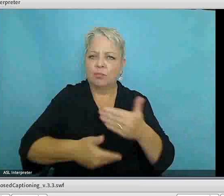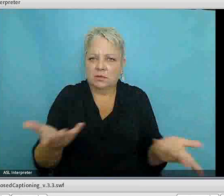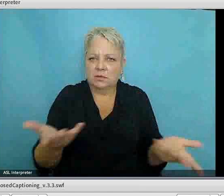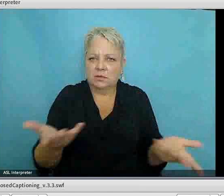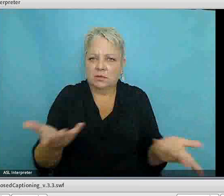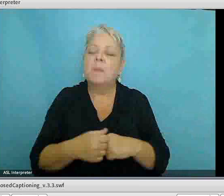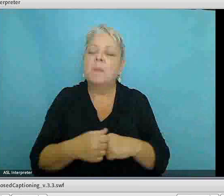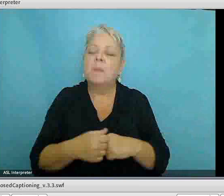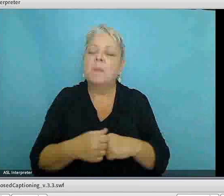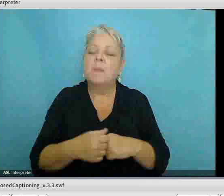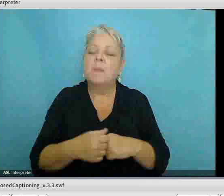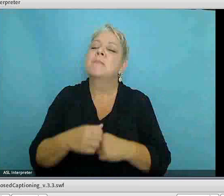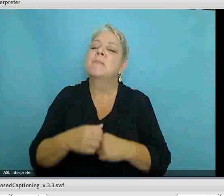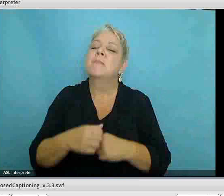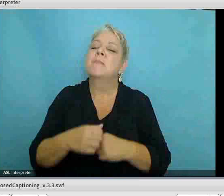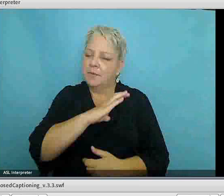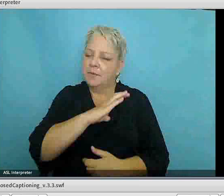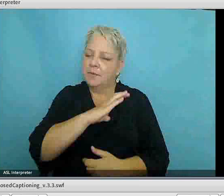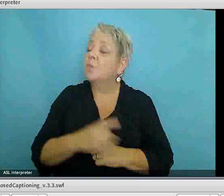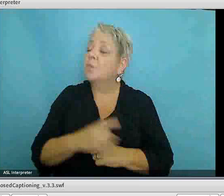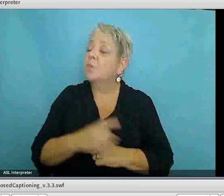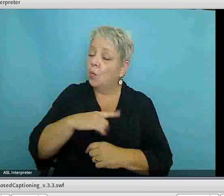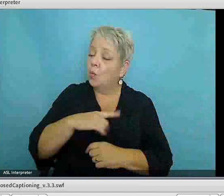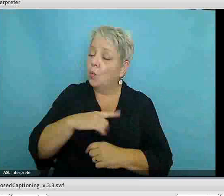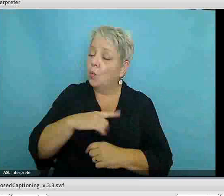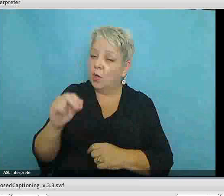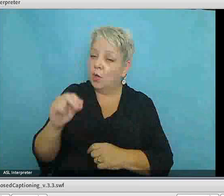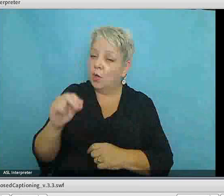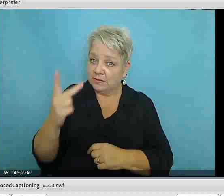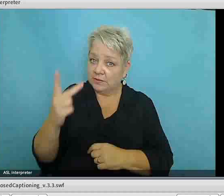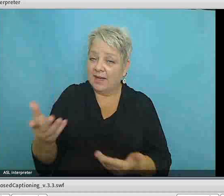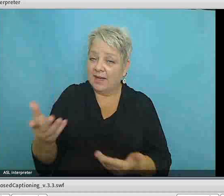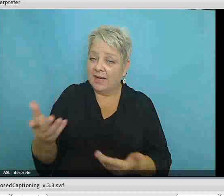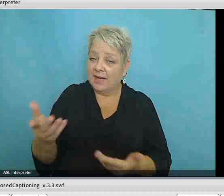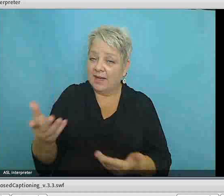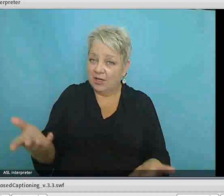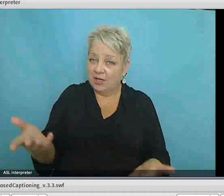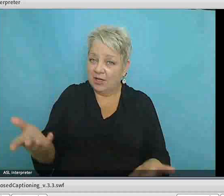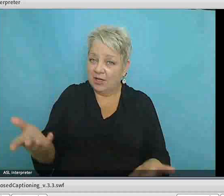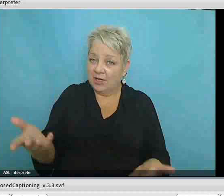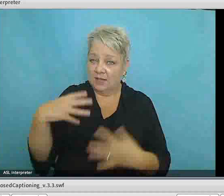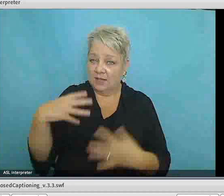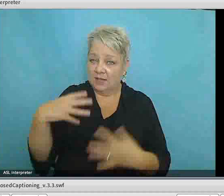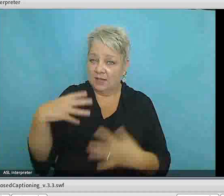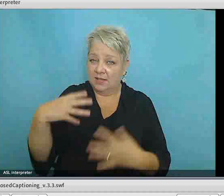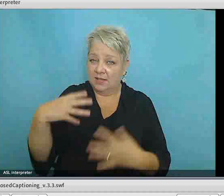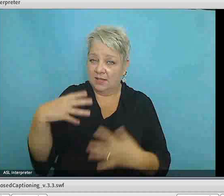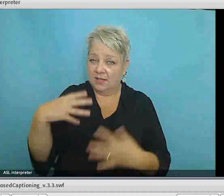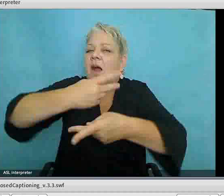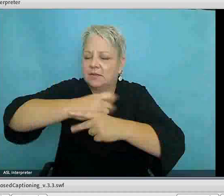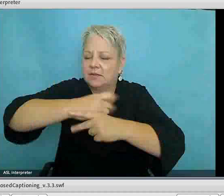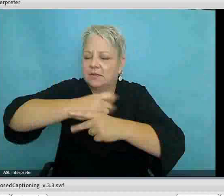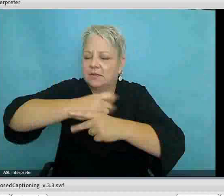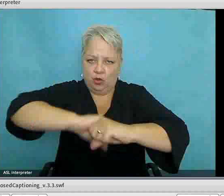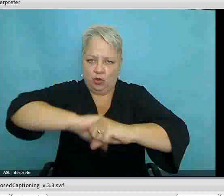relationships. If -- in the case that there is a guardian by law, and this is a person who has been